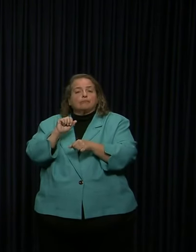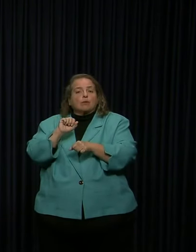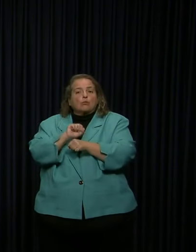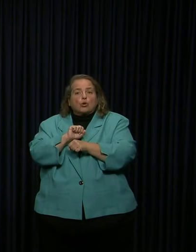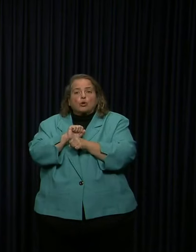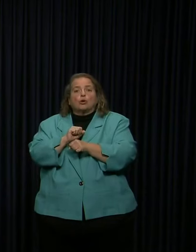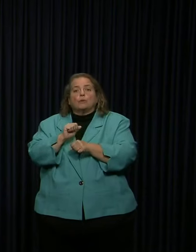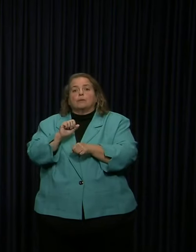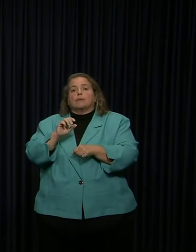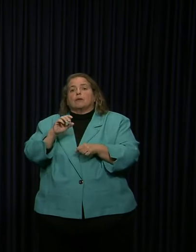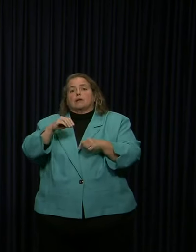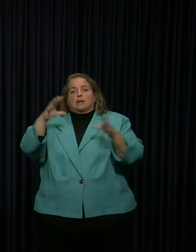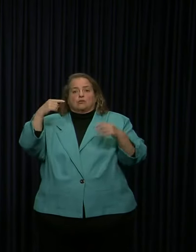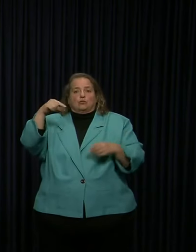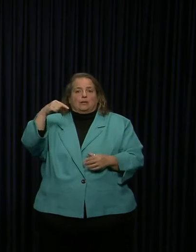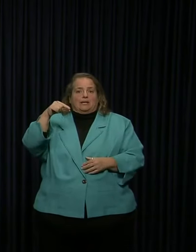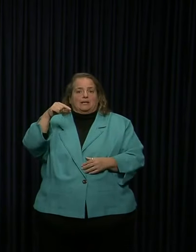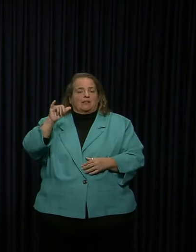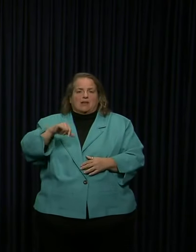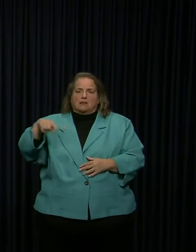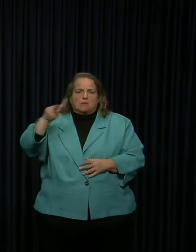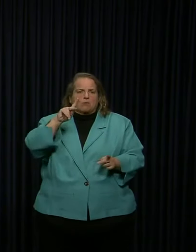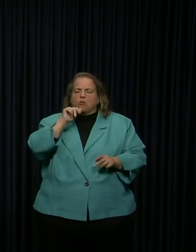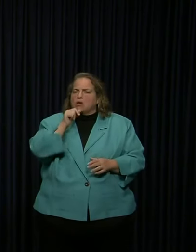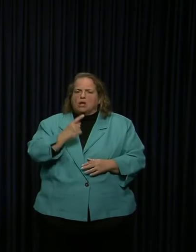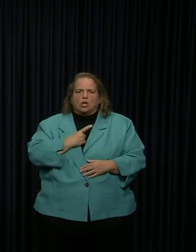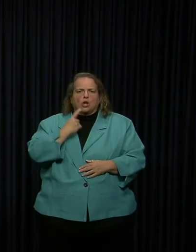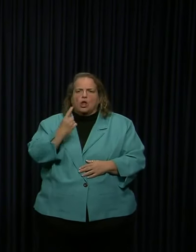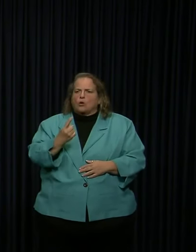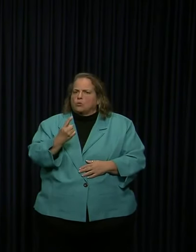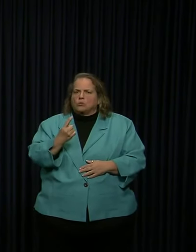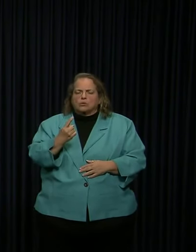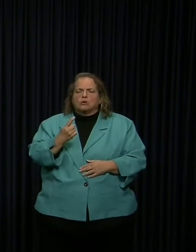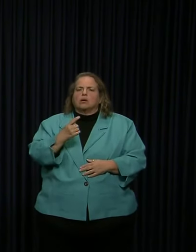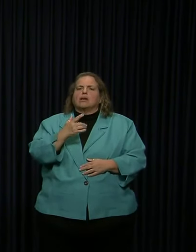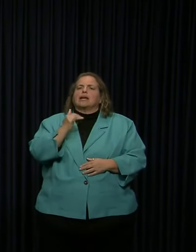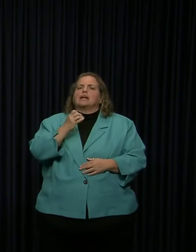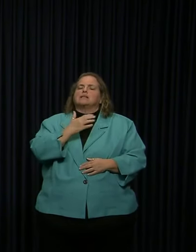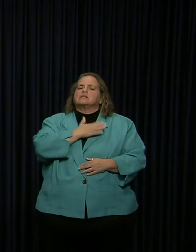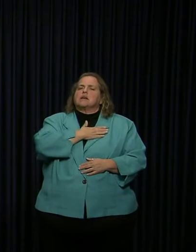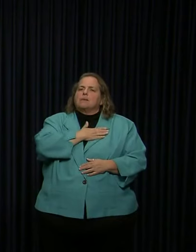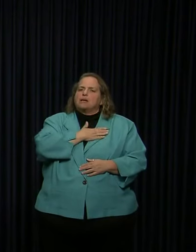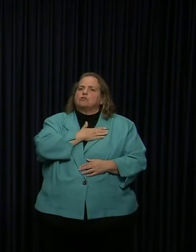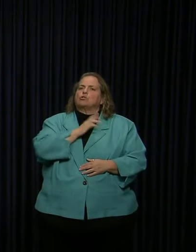WE'RE TRYING REALLY HARD TO DO ALL THE RIGHT THINGS, BUT YOU HAVE LOST A LOVED ONE HAD TO